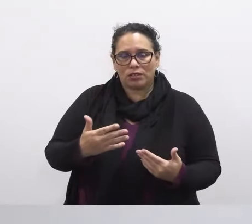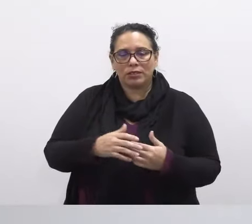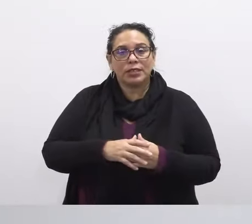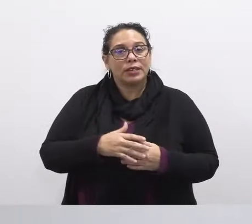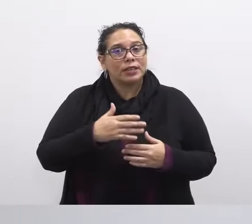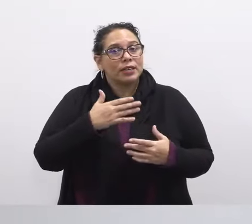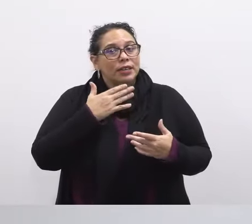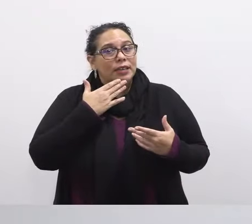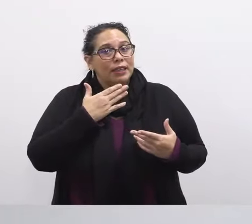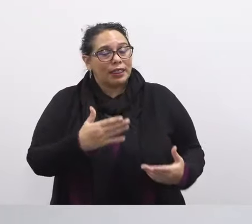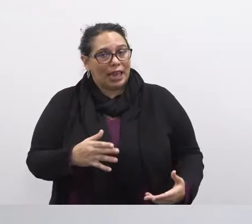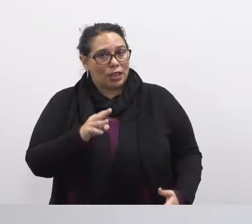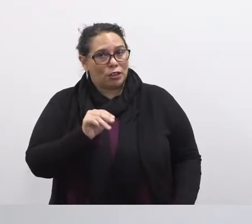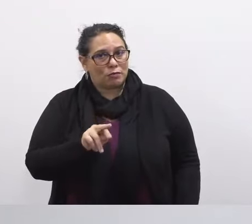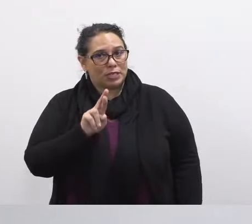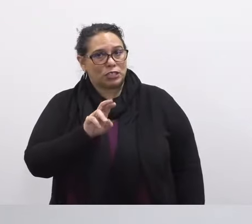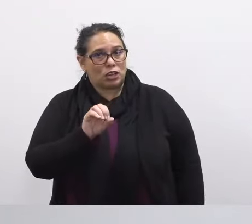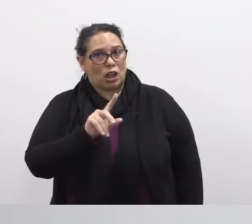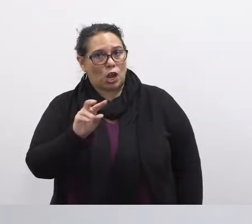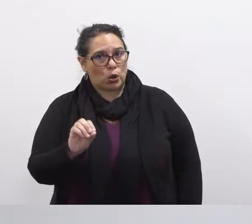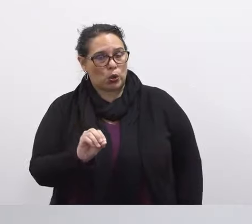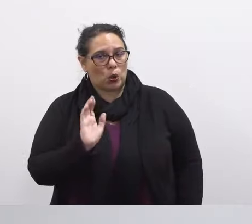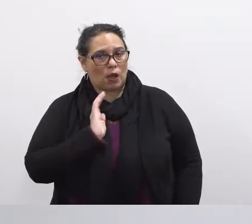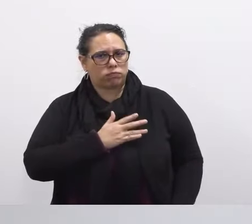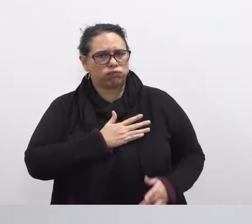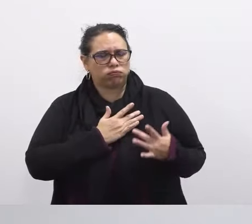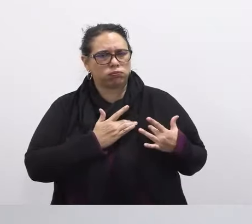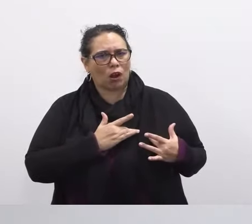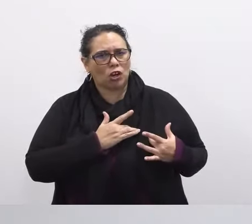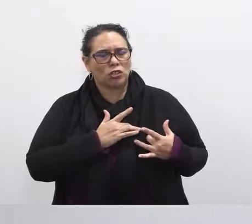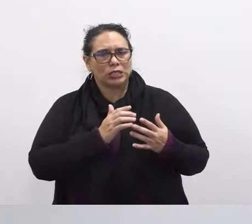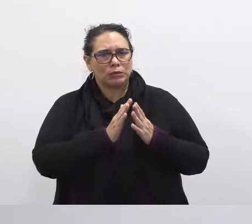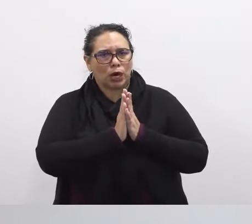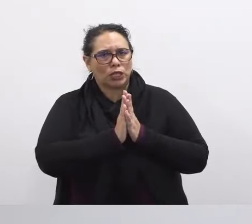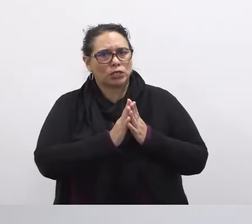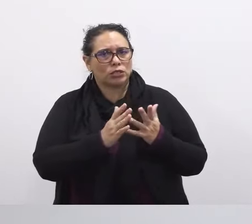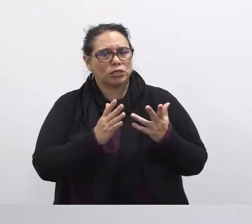and our hearts and prayers go out to his loved ones.